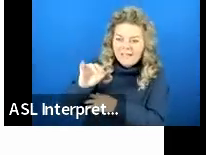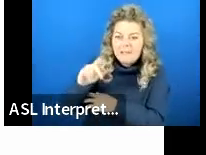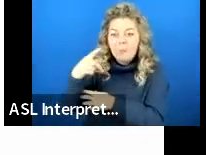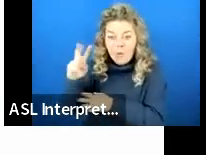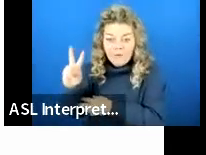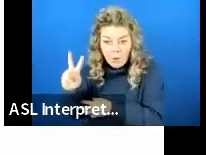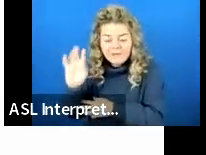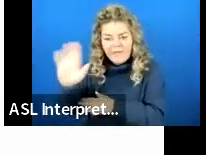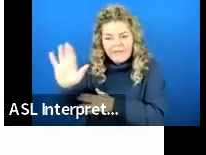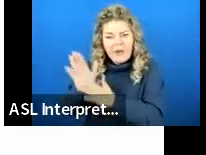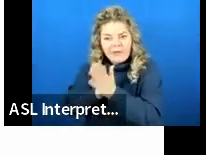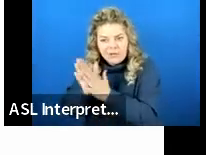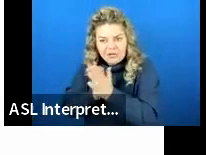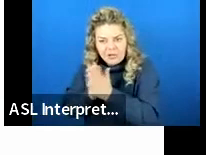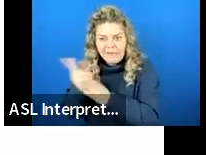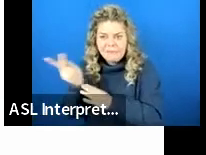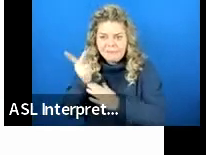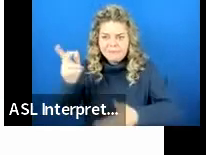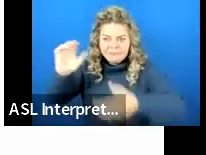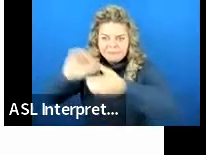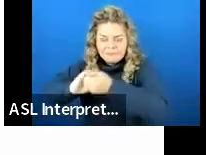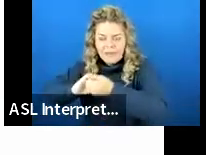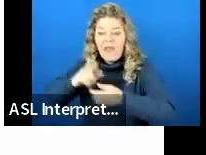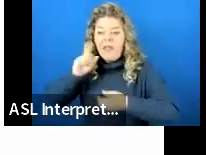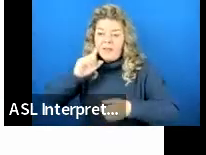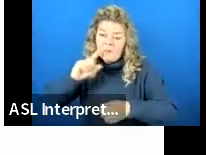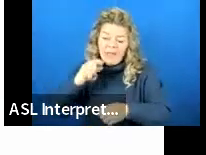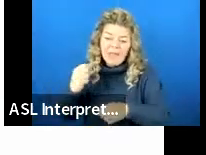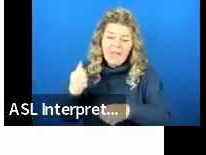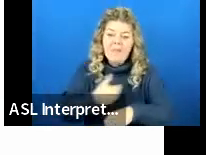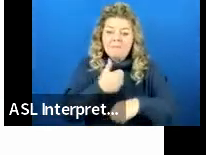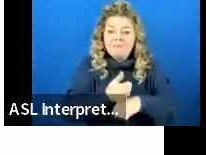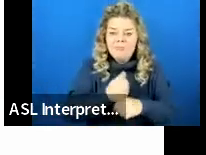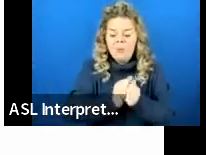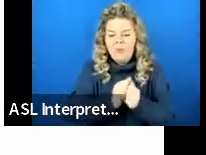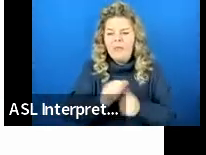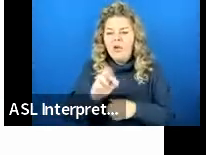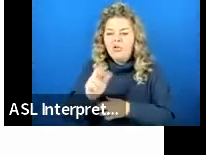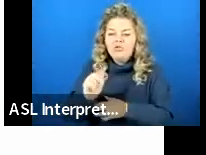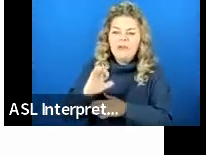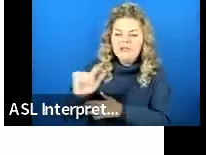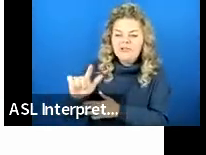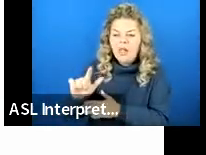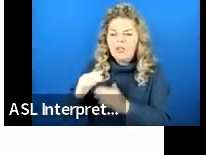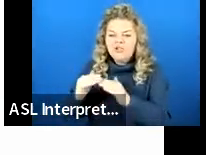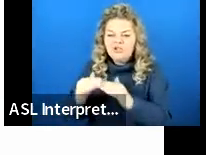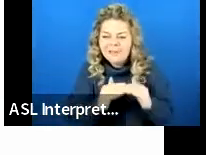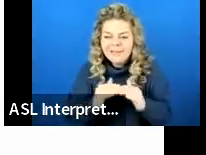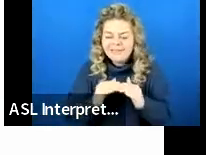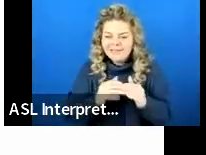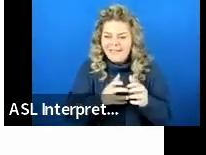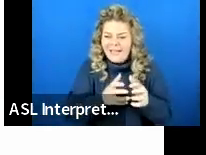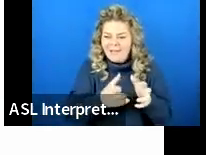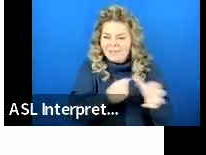our faculty participated in the racial justice cluster hire, providing them with a platform where they continue